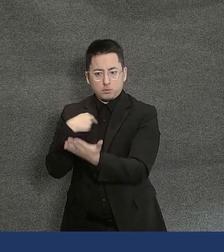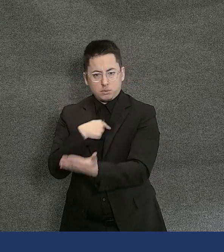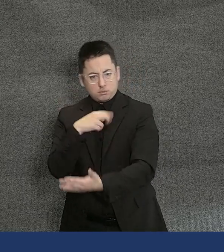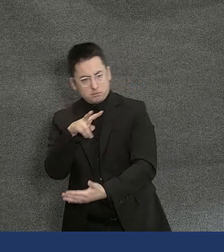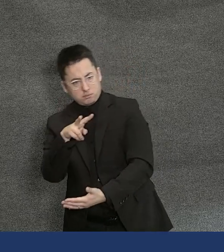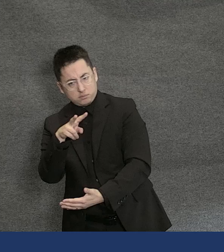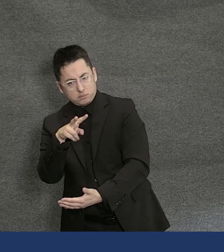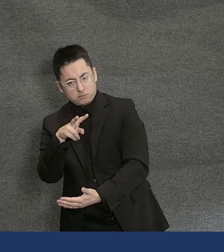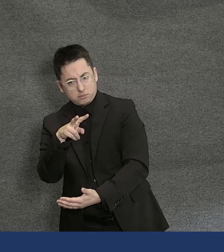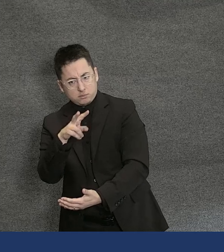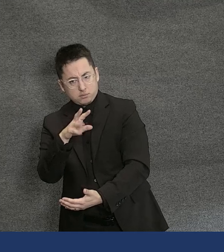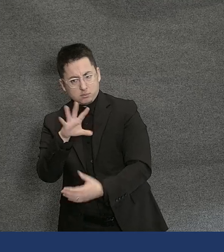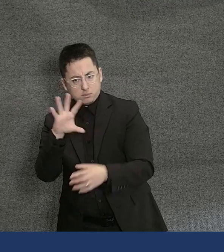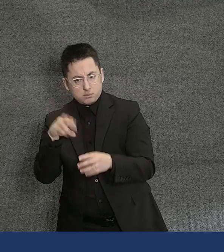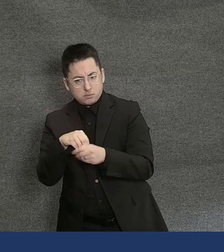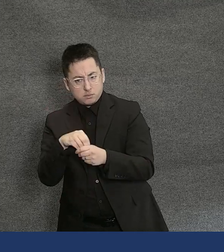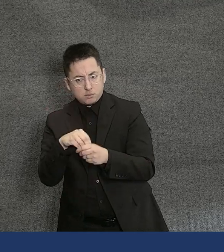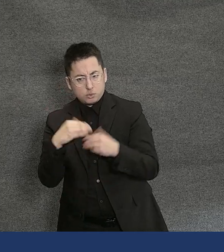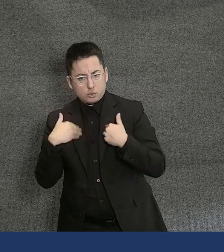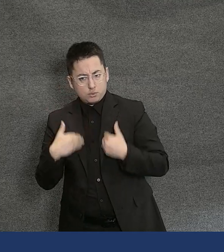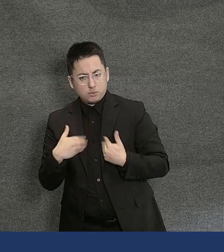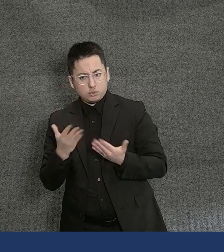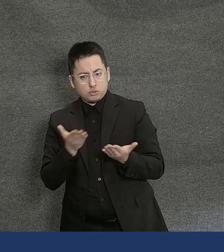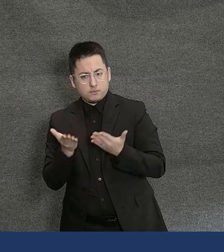not only can't we--